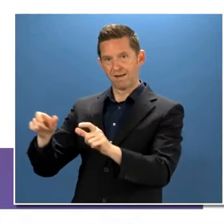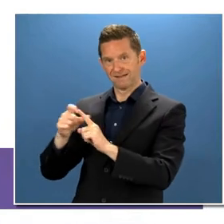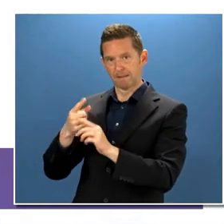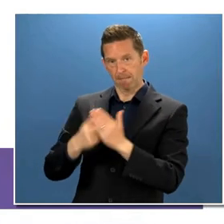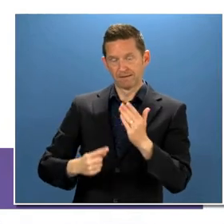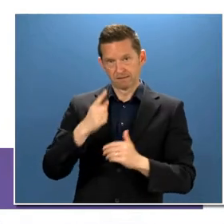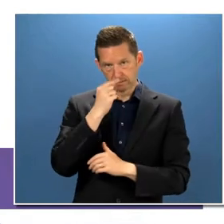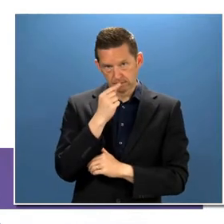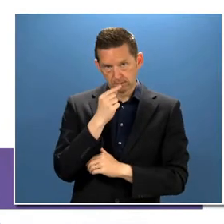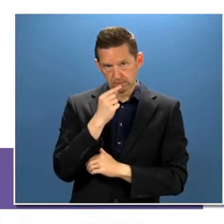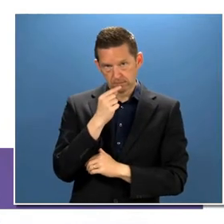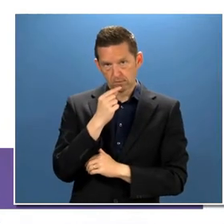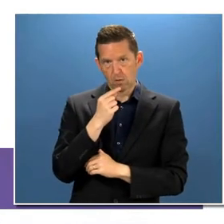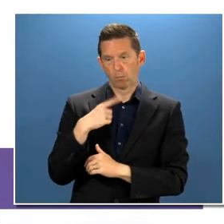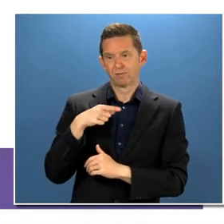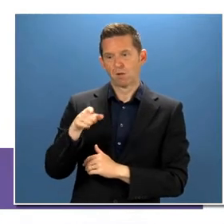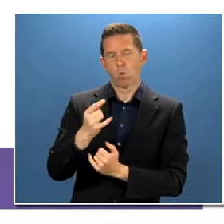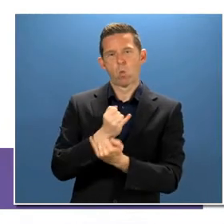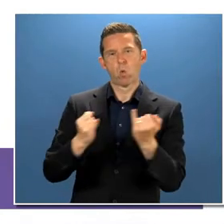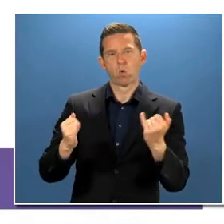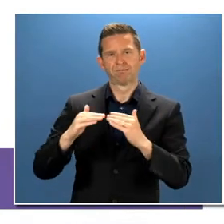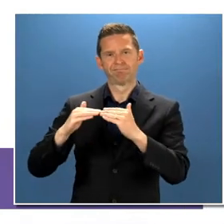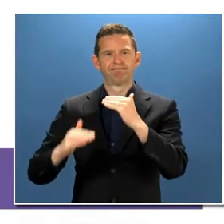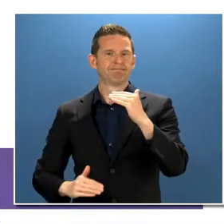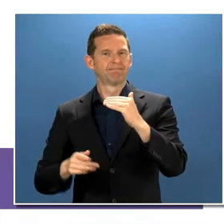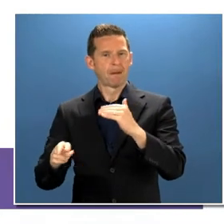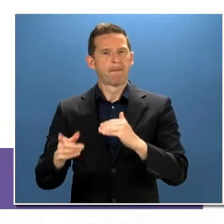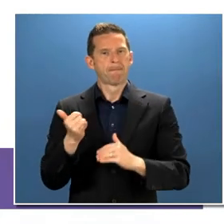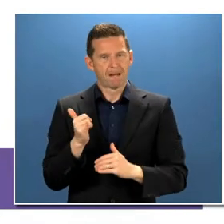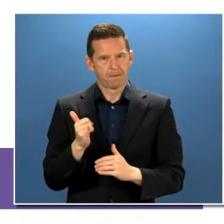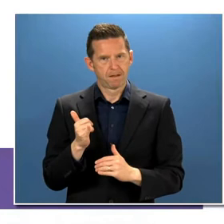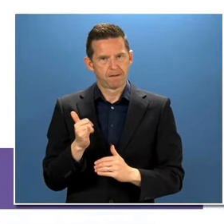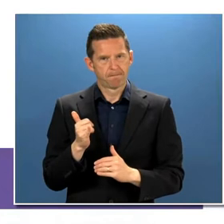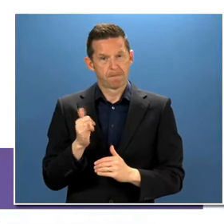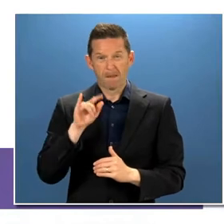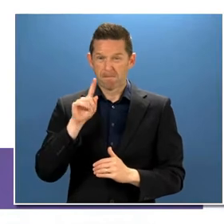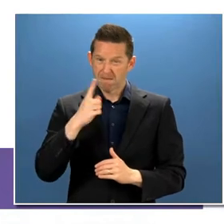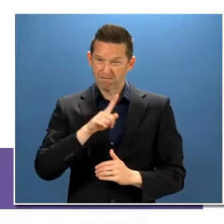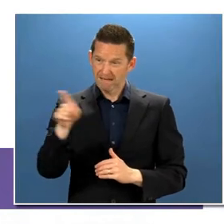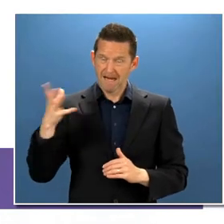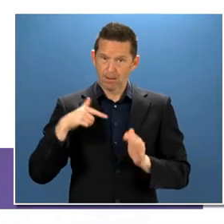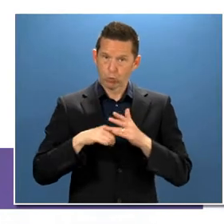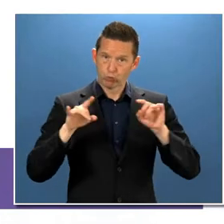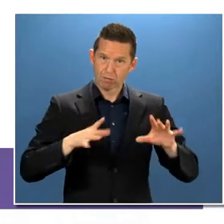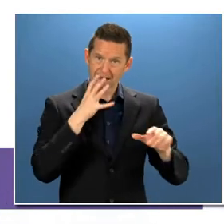who may be especially marginalised. But with that need to reform laws, to constantly make them fit for purpose,